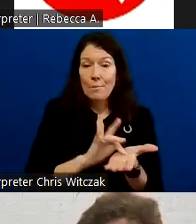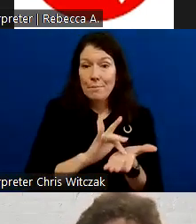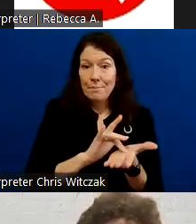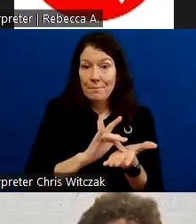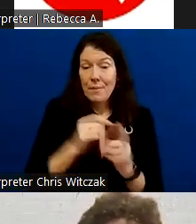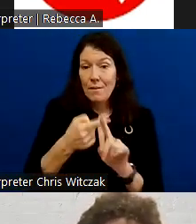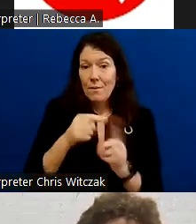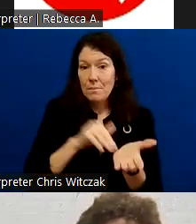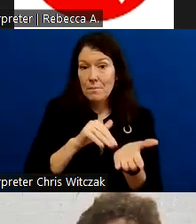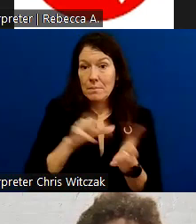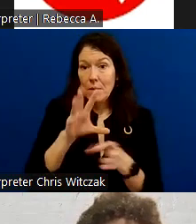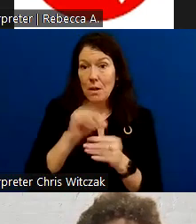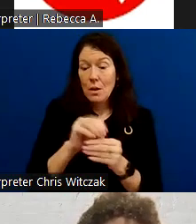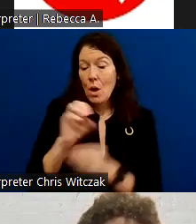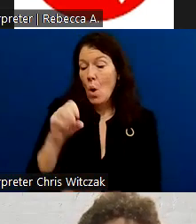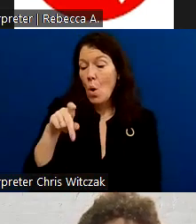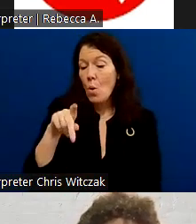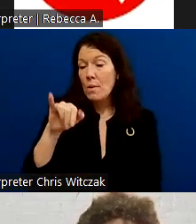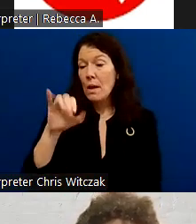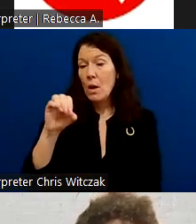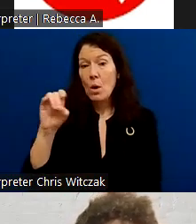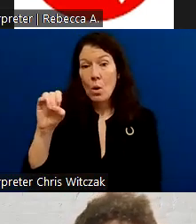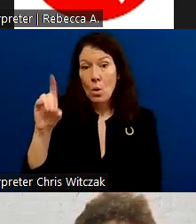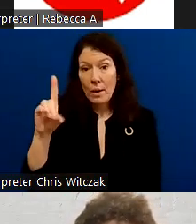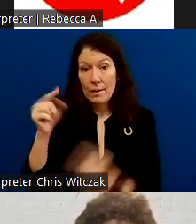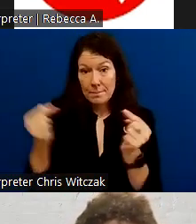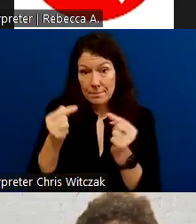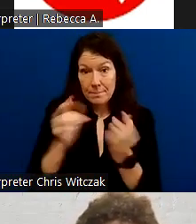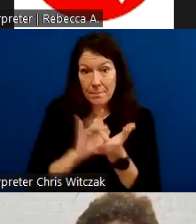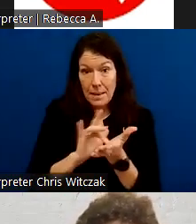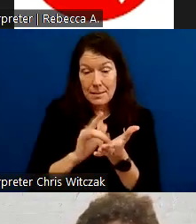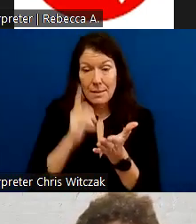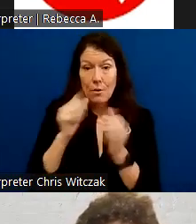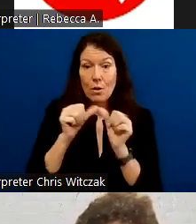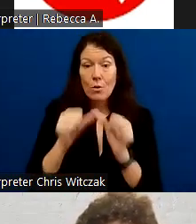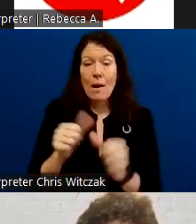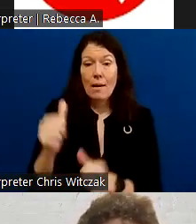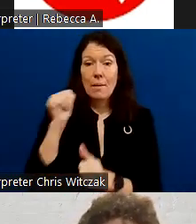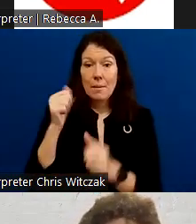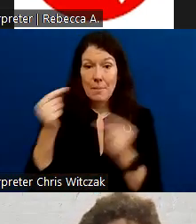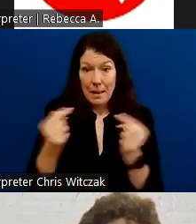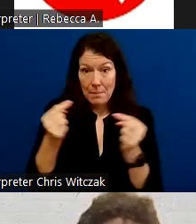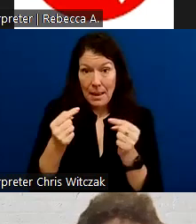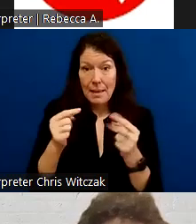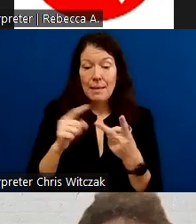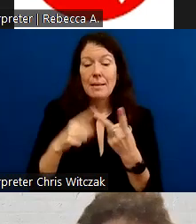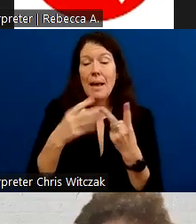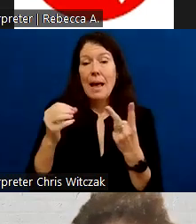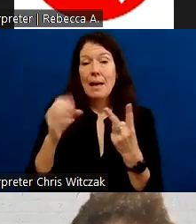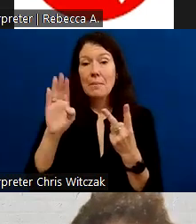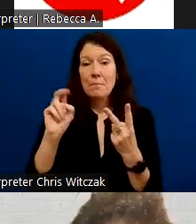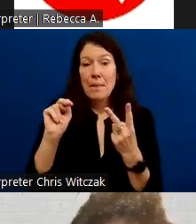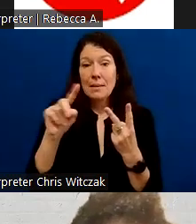include an opioid pain medication for chronic back pain and a benzodiazepine for panic attacks.